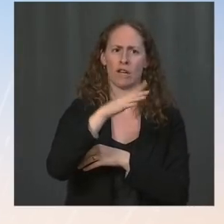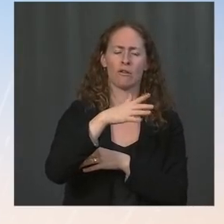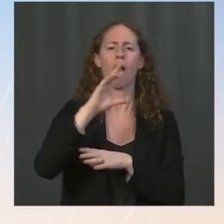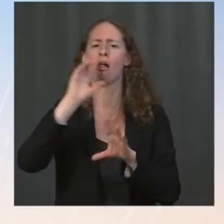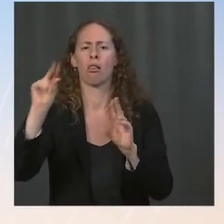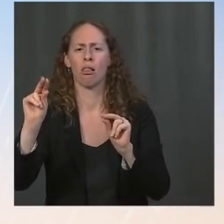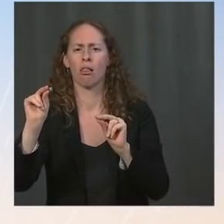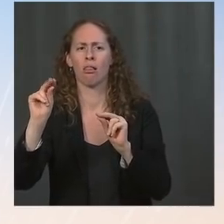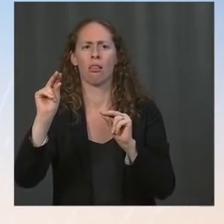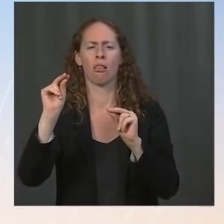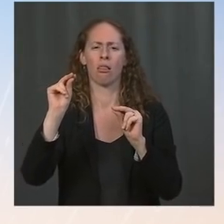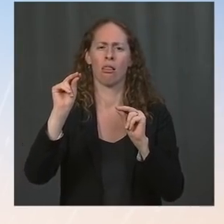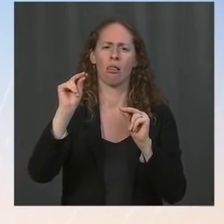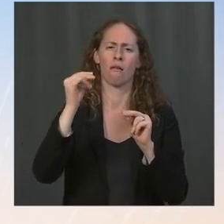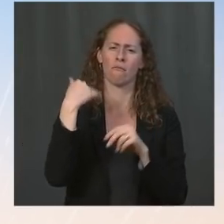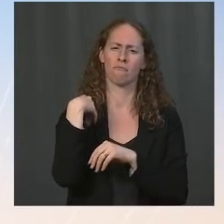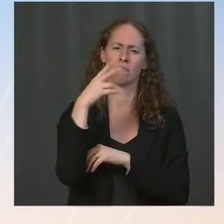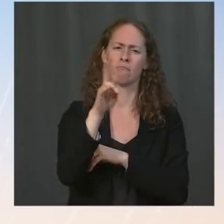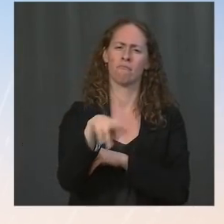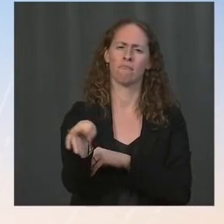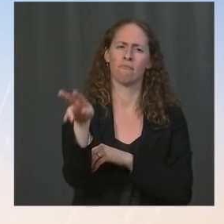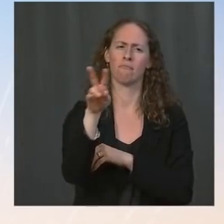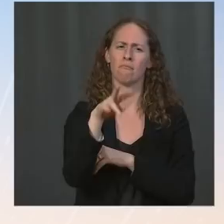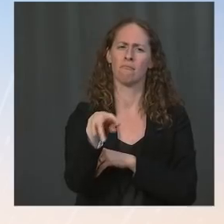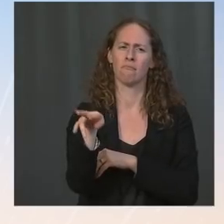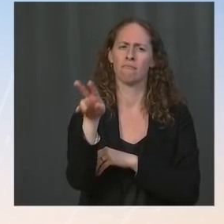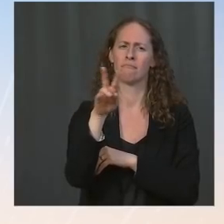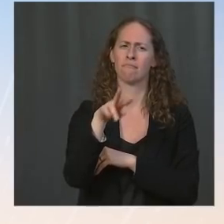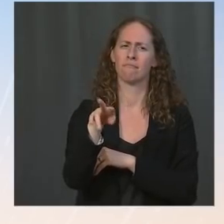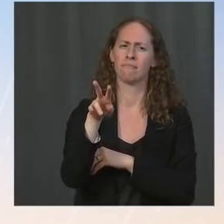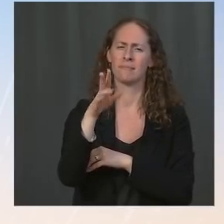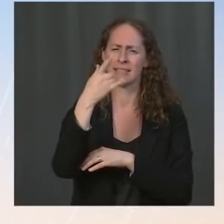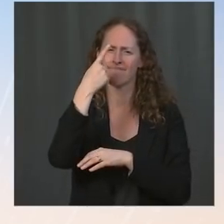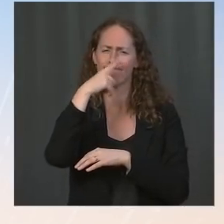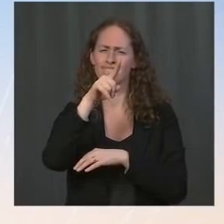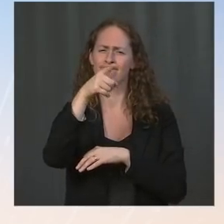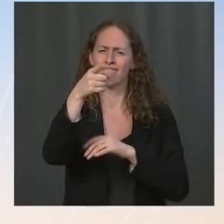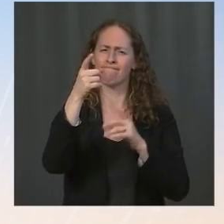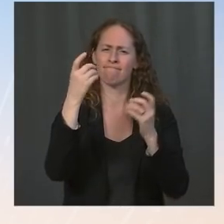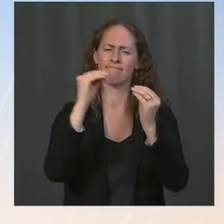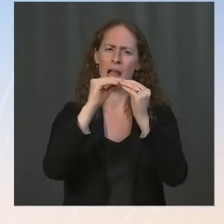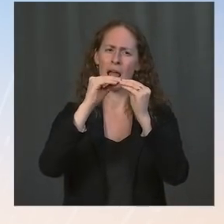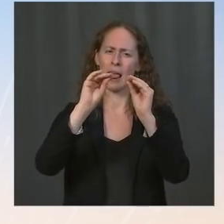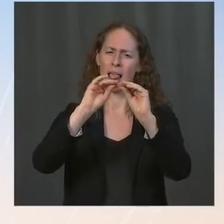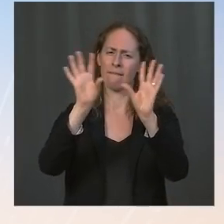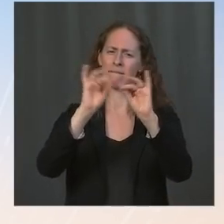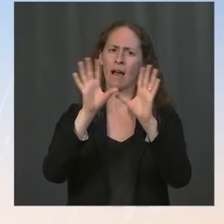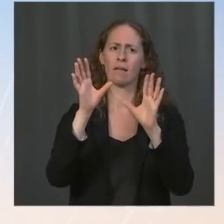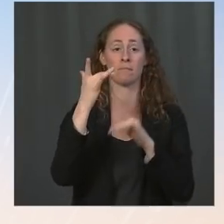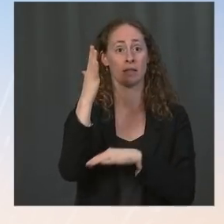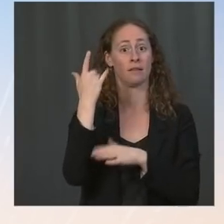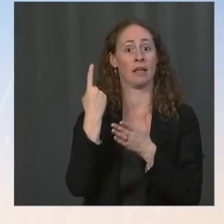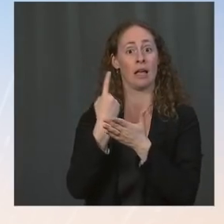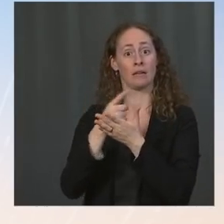I'm wondering if you can just clarify a little bit more, because last week the President said that, you know, there had sometimes been instances